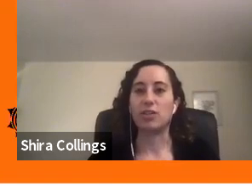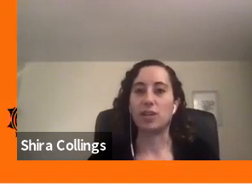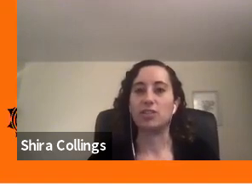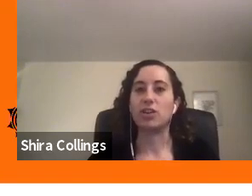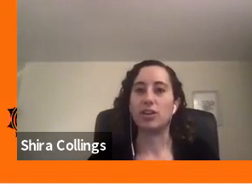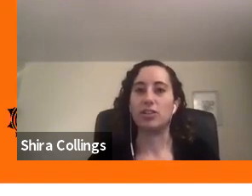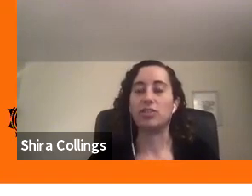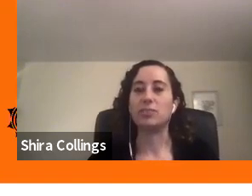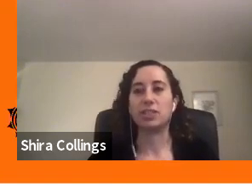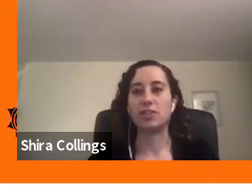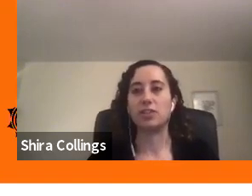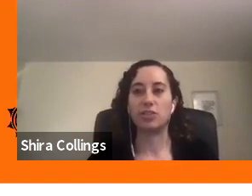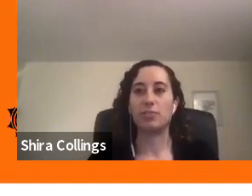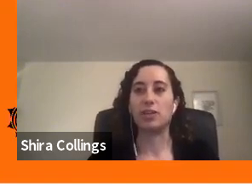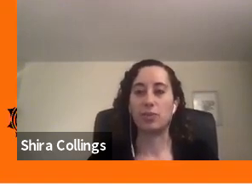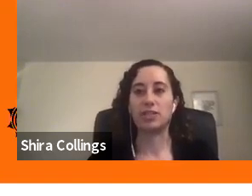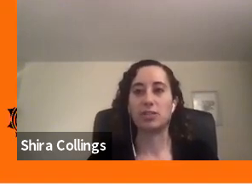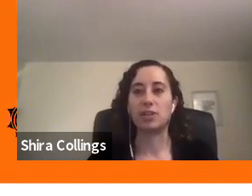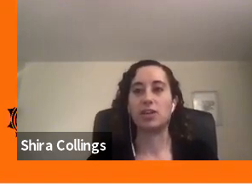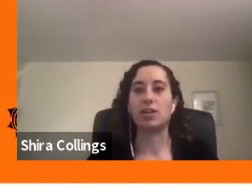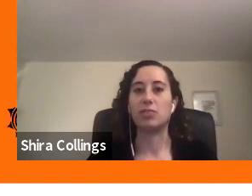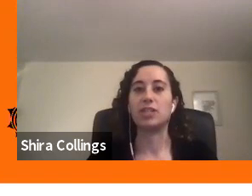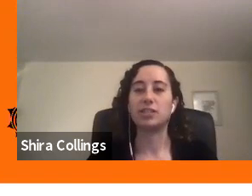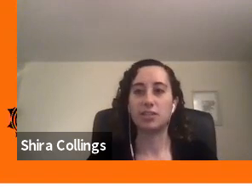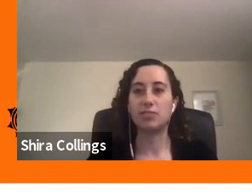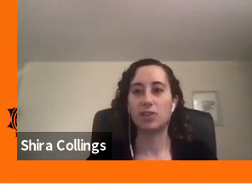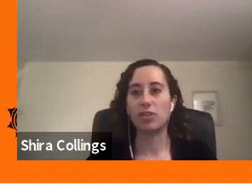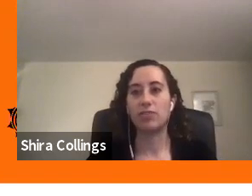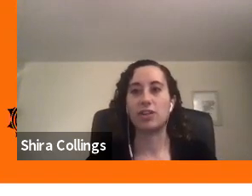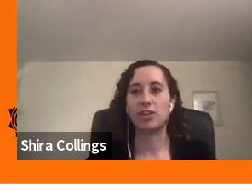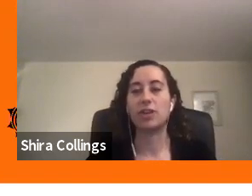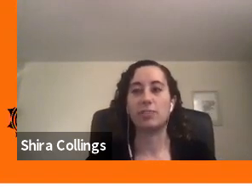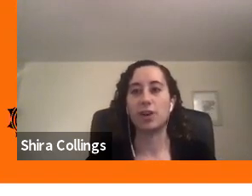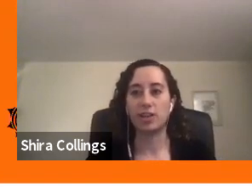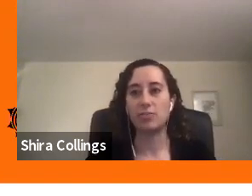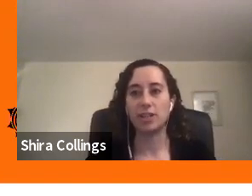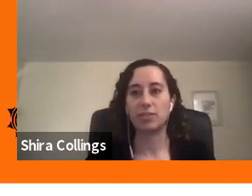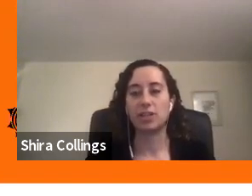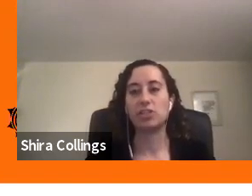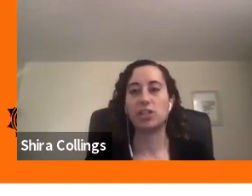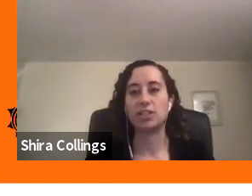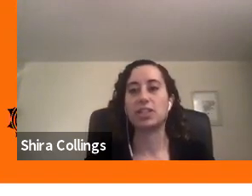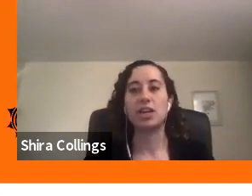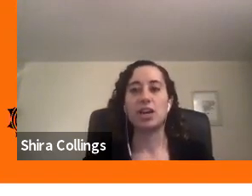treating them more negatively. There is a really great book that I highly recommend on specifically the topic of